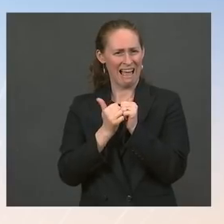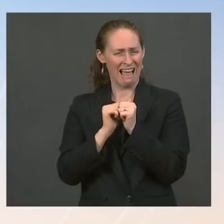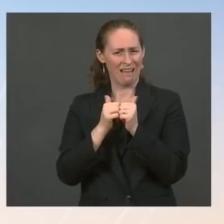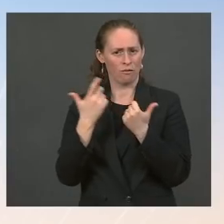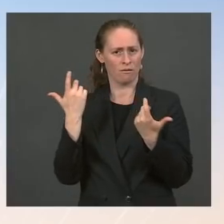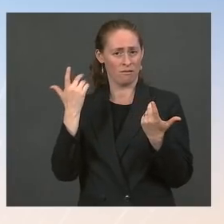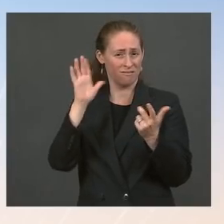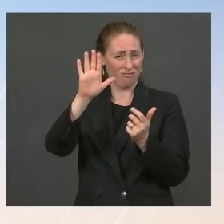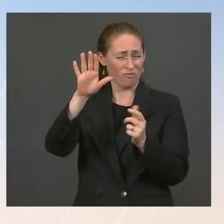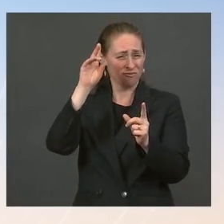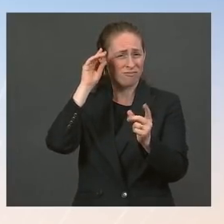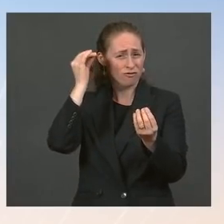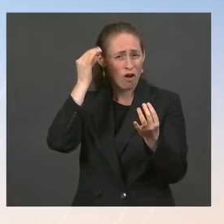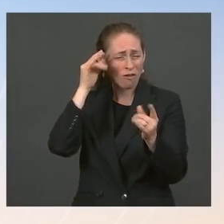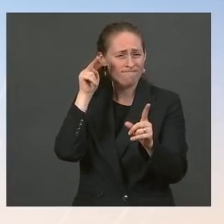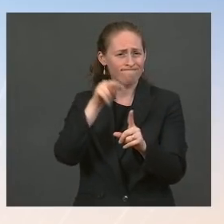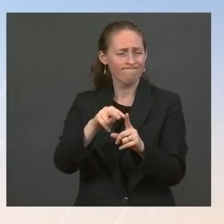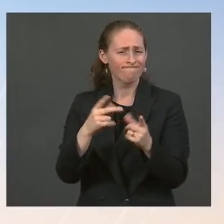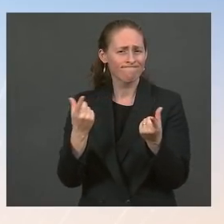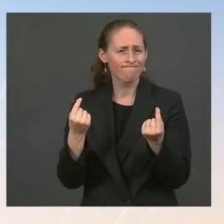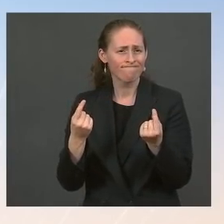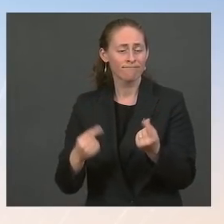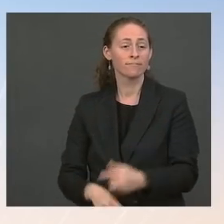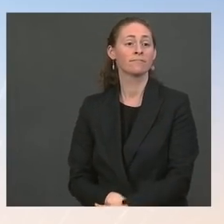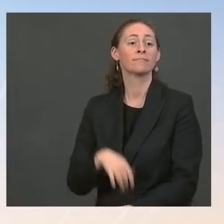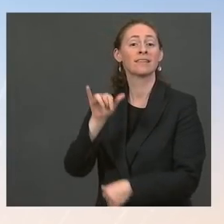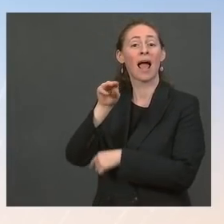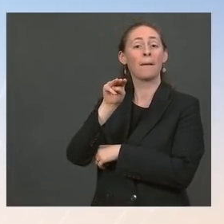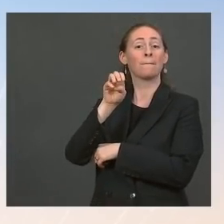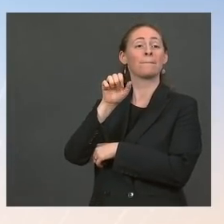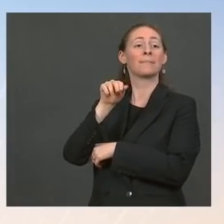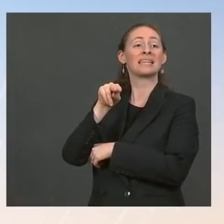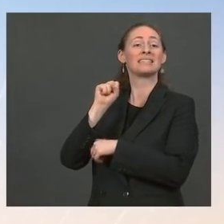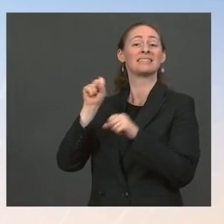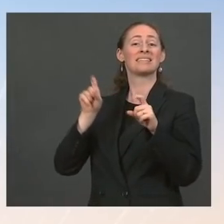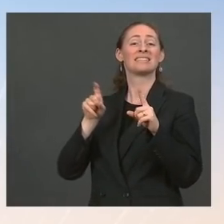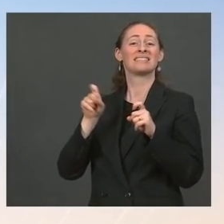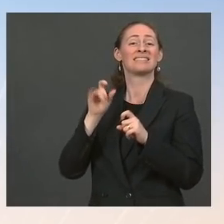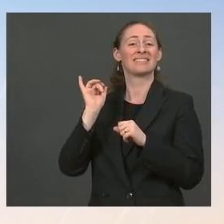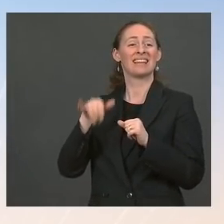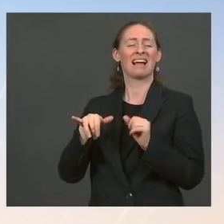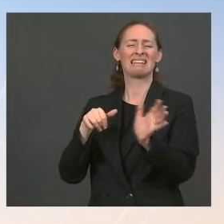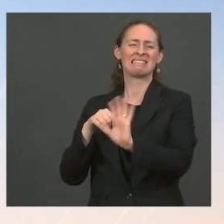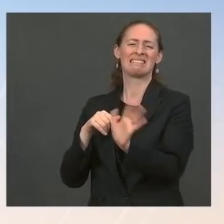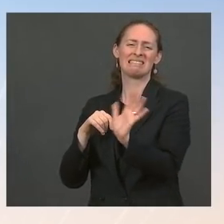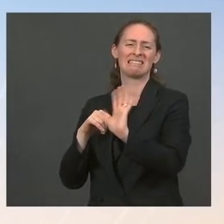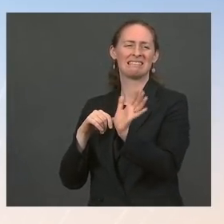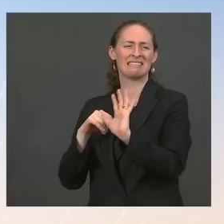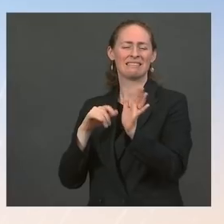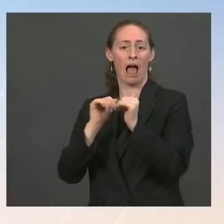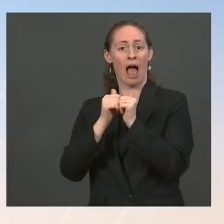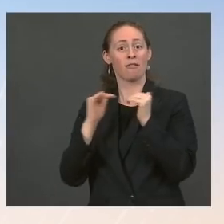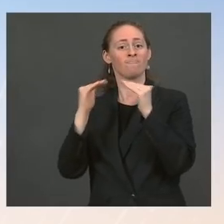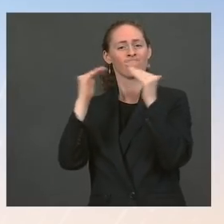when people say that means testing is not the way to deal with these type of economic inequalities and inequities? Ms. Psaki: Well, means testing, I think,